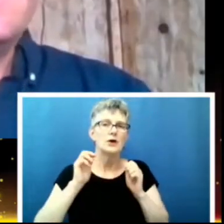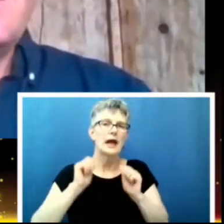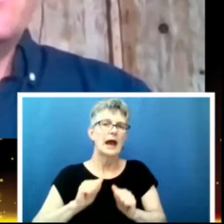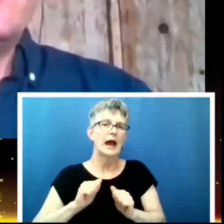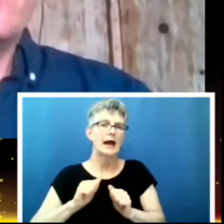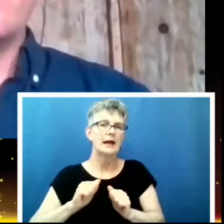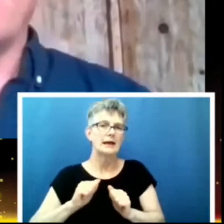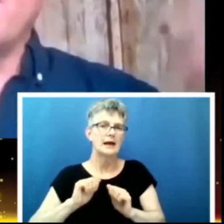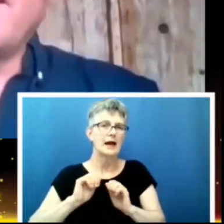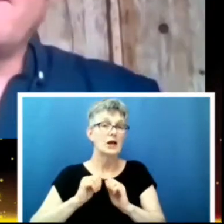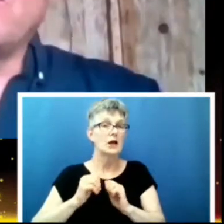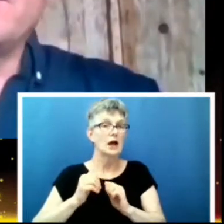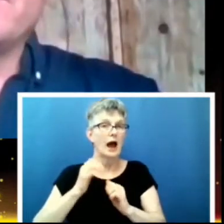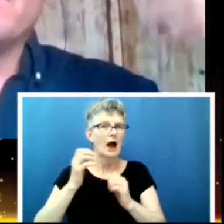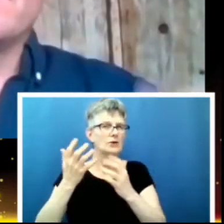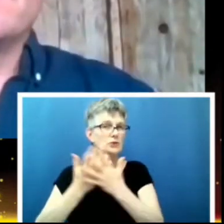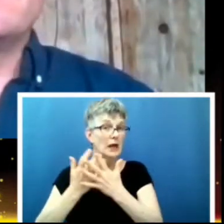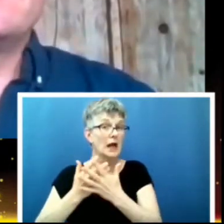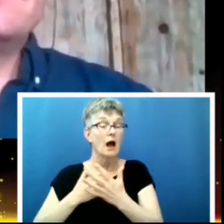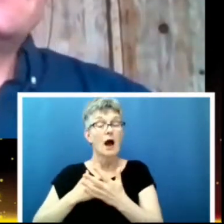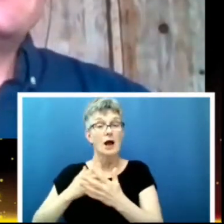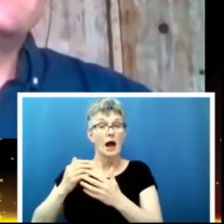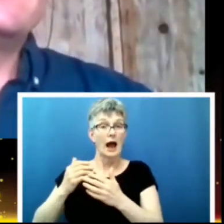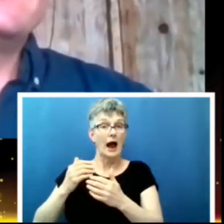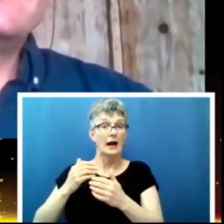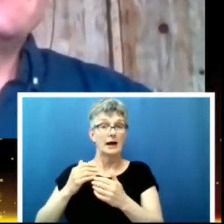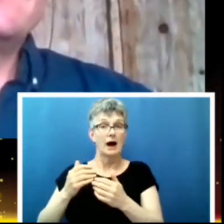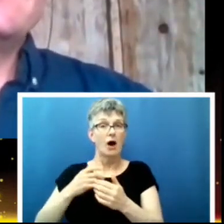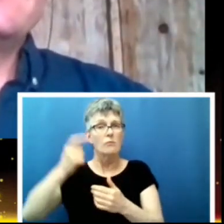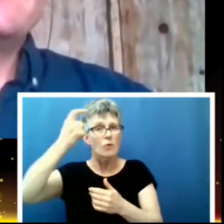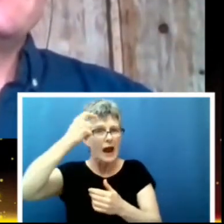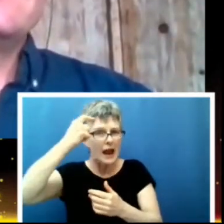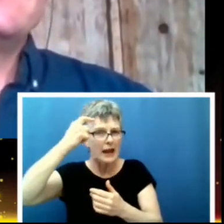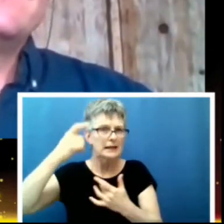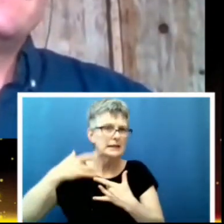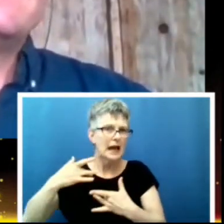and that we're not that voice. Right, but it's that mindset of like,